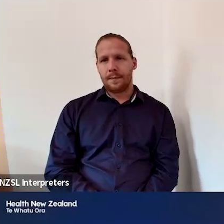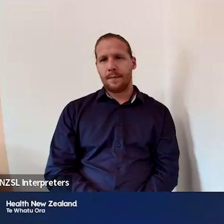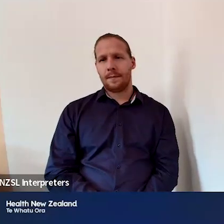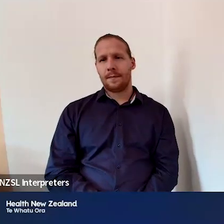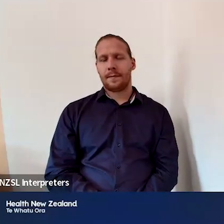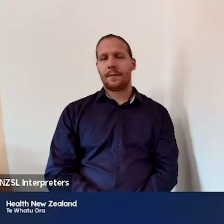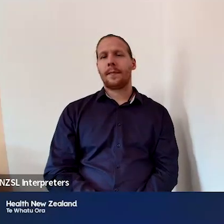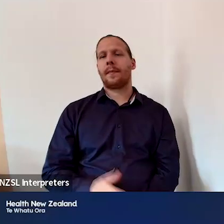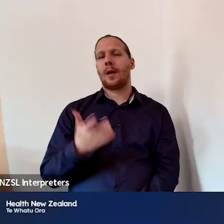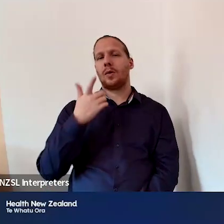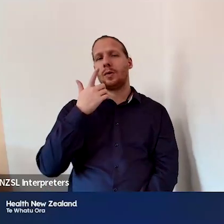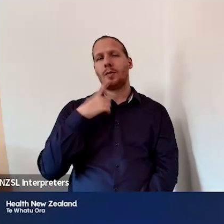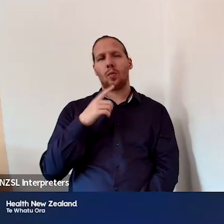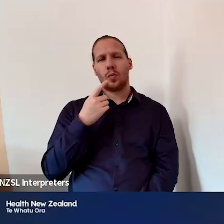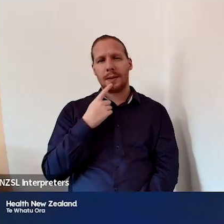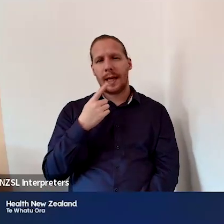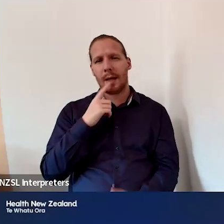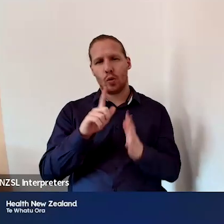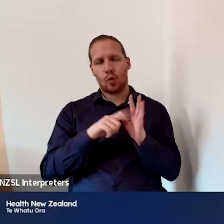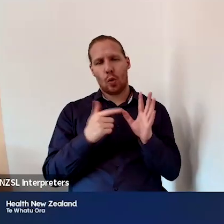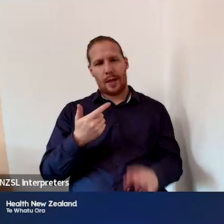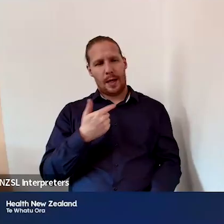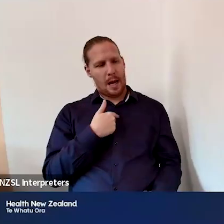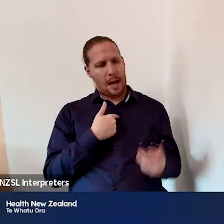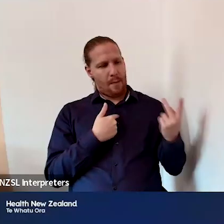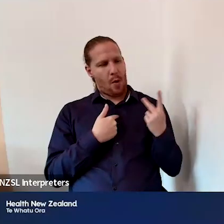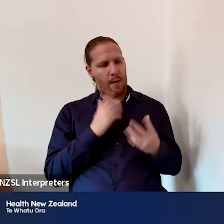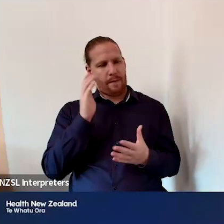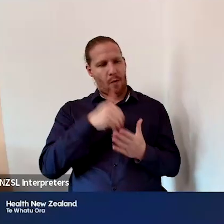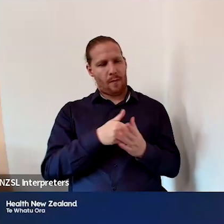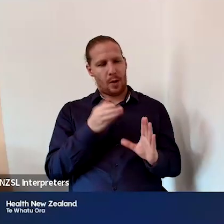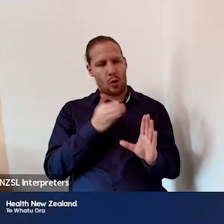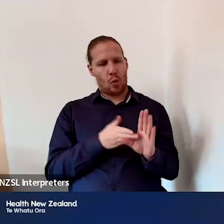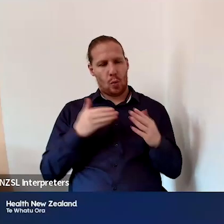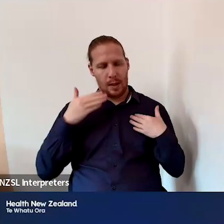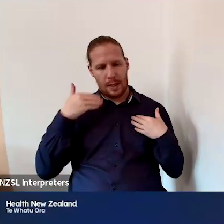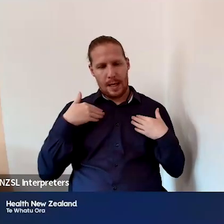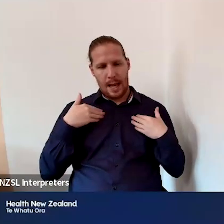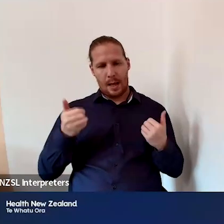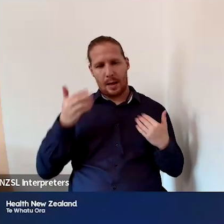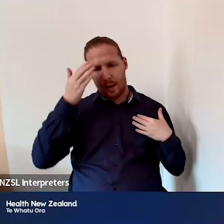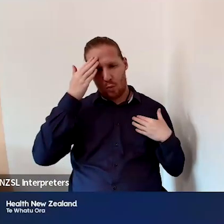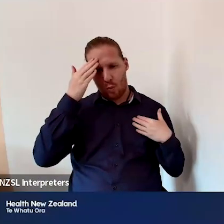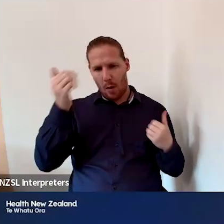John and I are just as involved with the youth health and Wellbeing Survey, which is the new name for the youth 2000 survey.